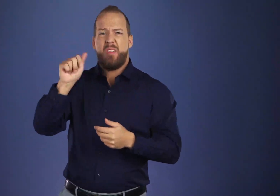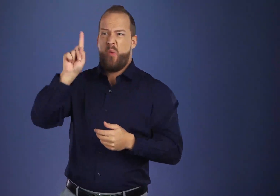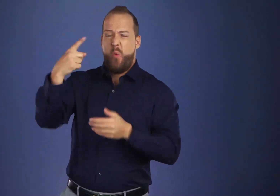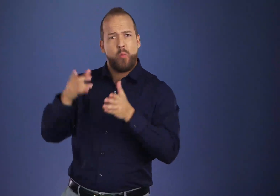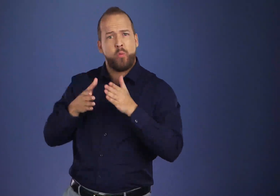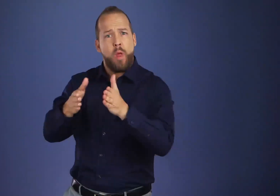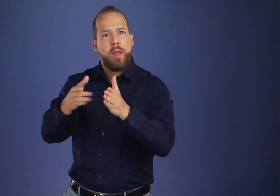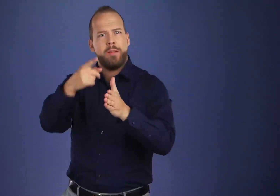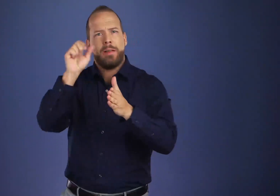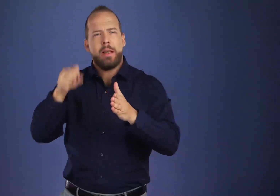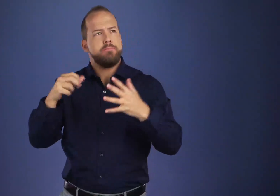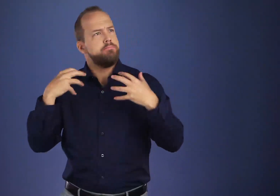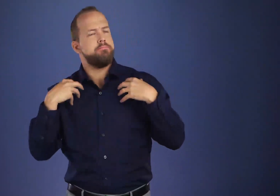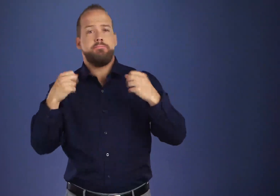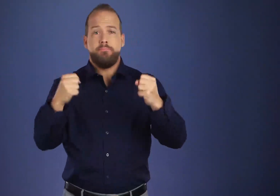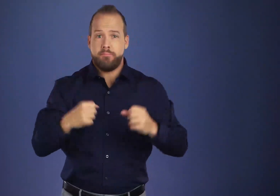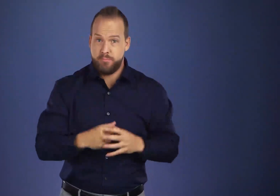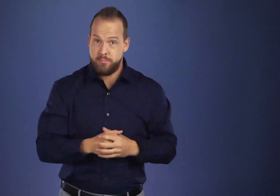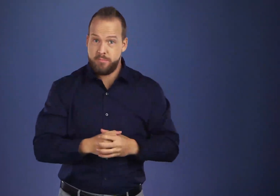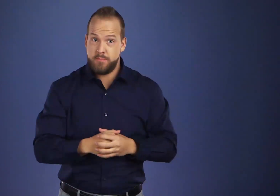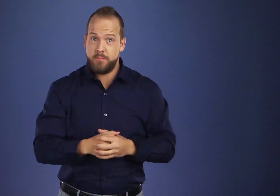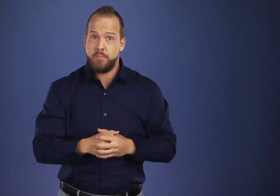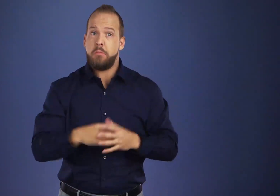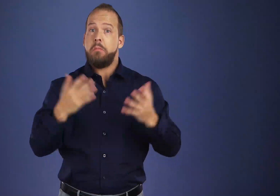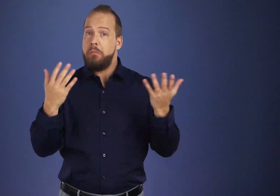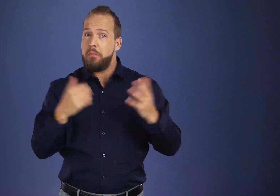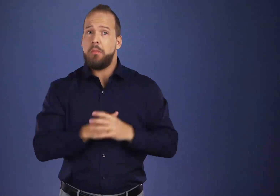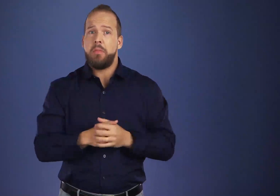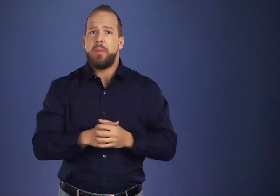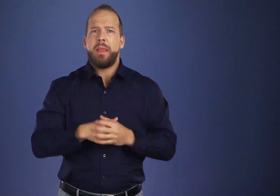Now if this is not turning one's will and life